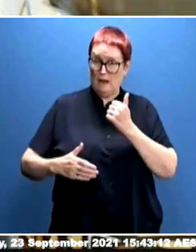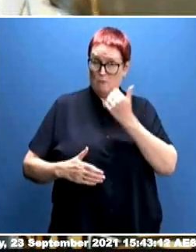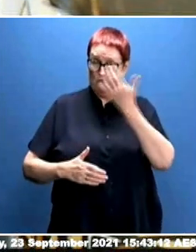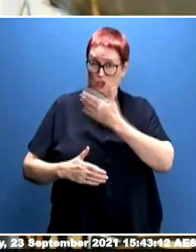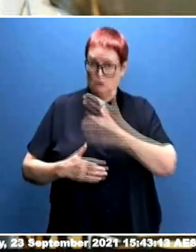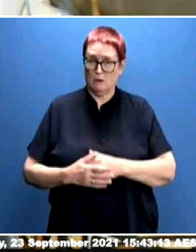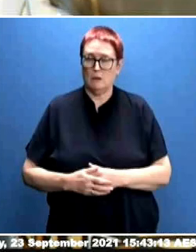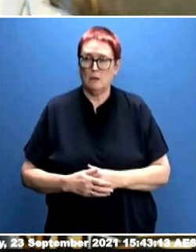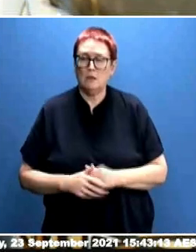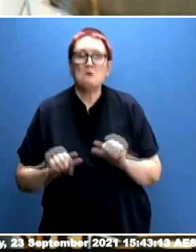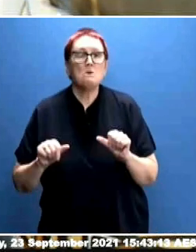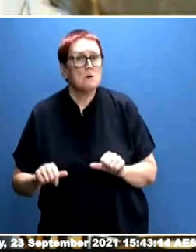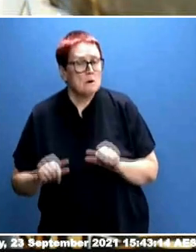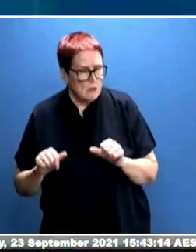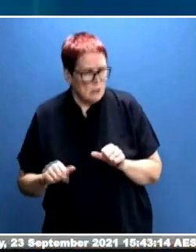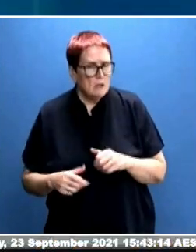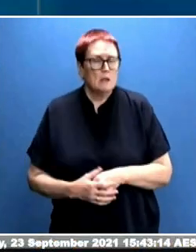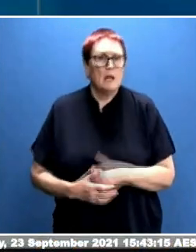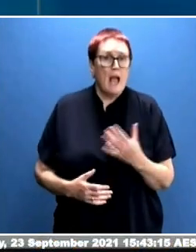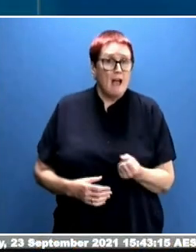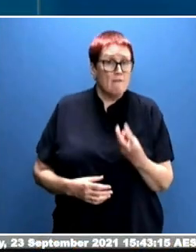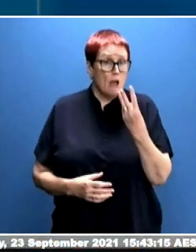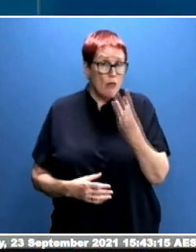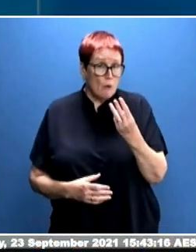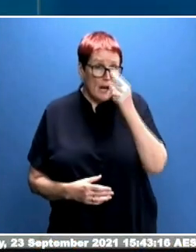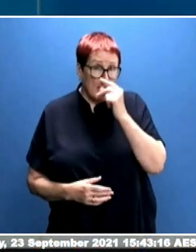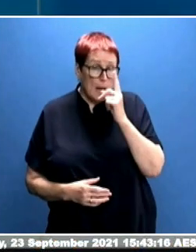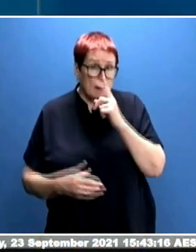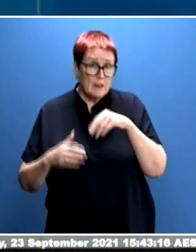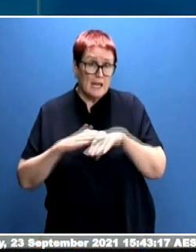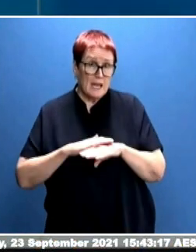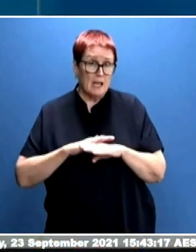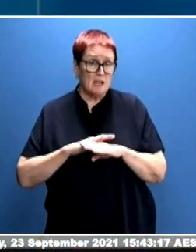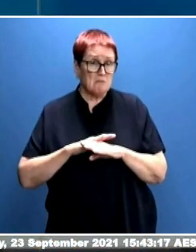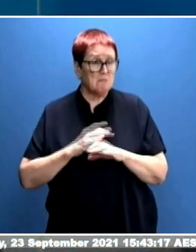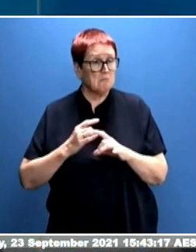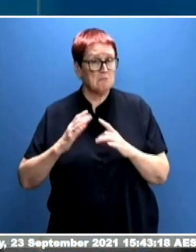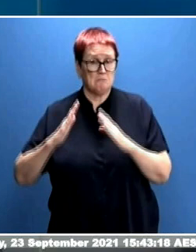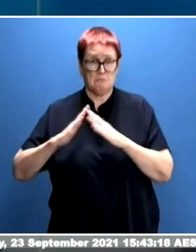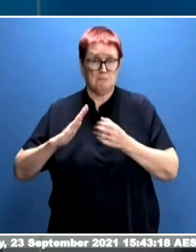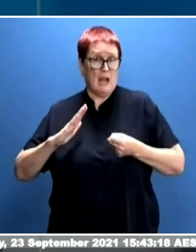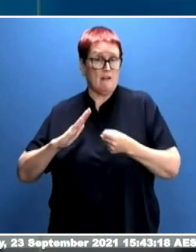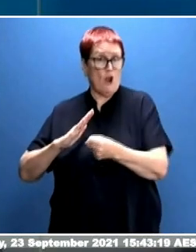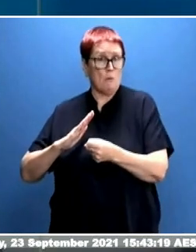Okay, well we have three young people in voluntary out-of-home care in the Territory.